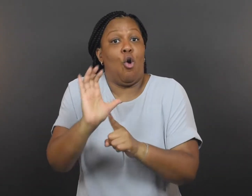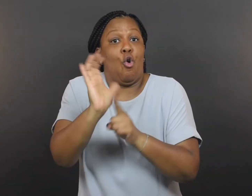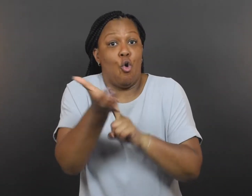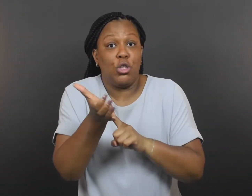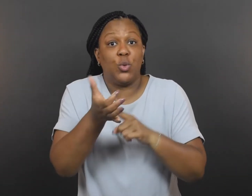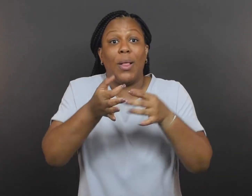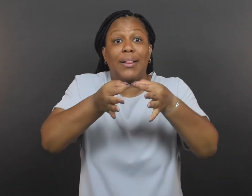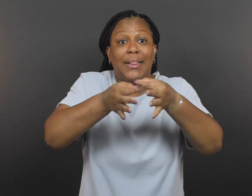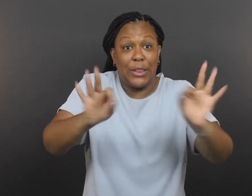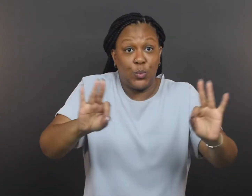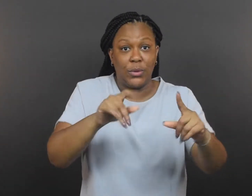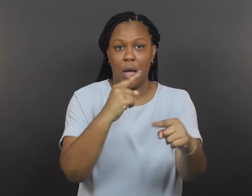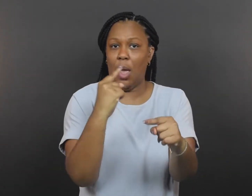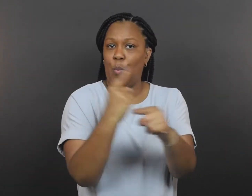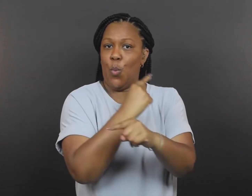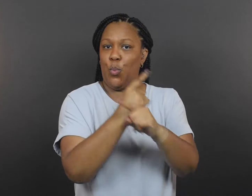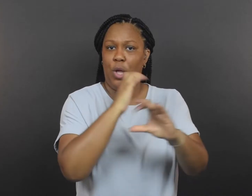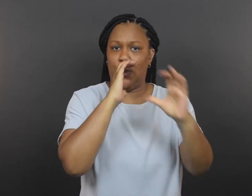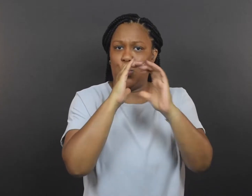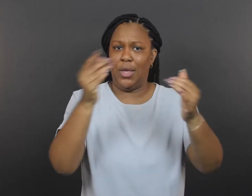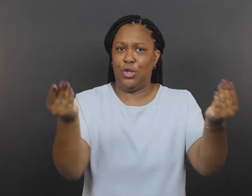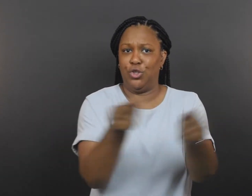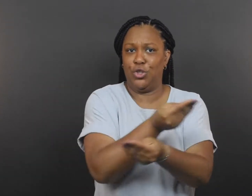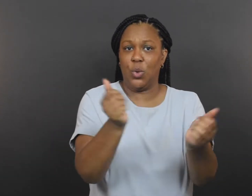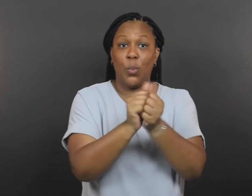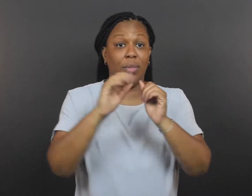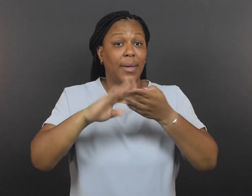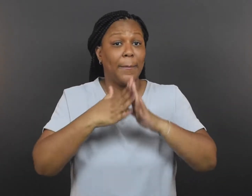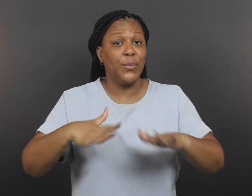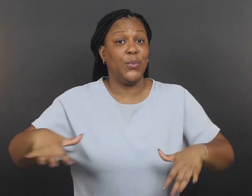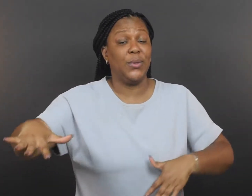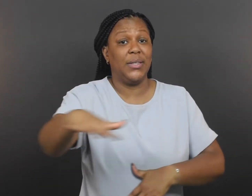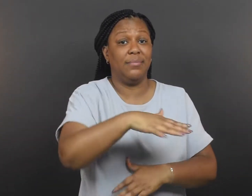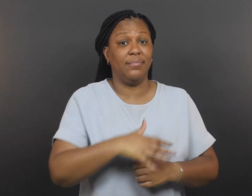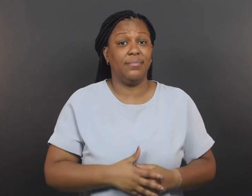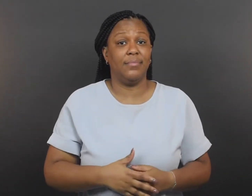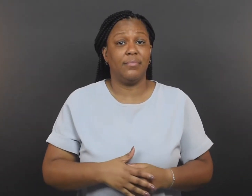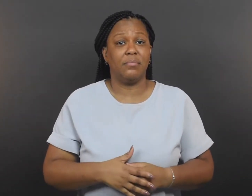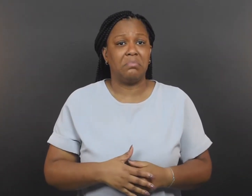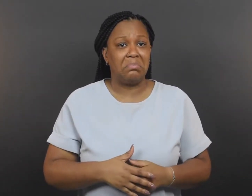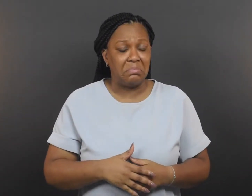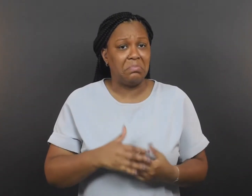and the importance of ensuring culturally and linguistically appropriate communications with